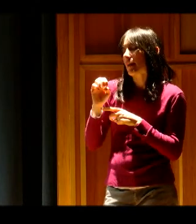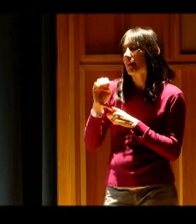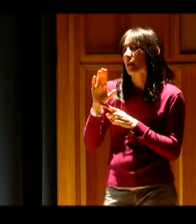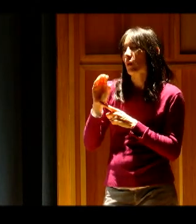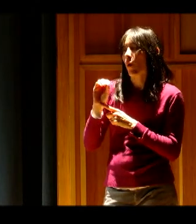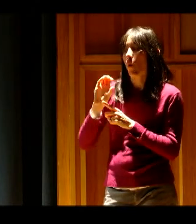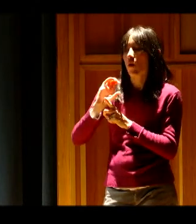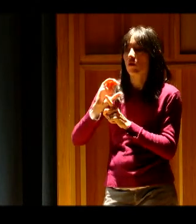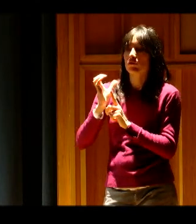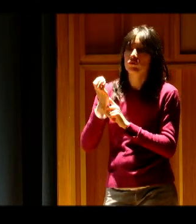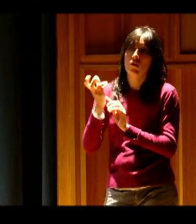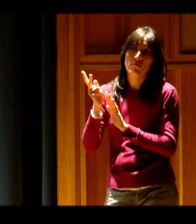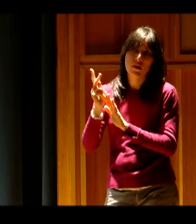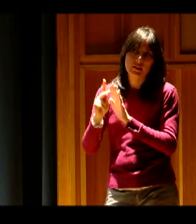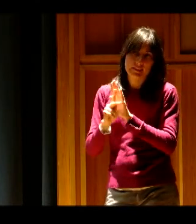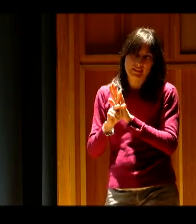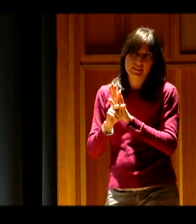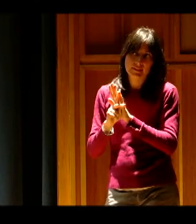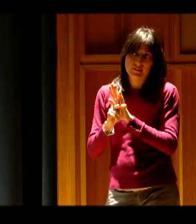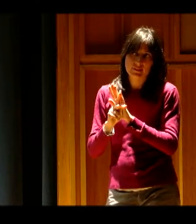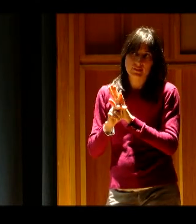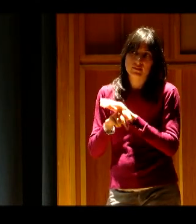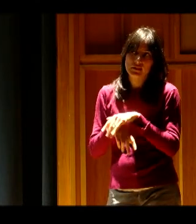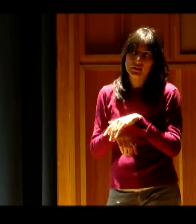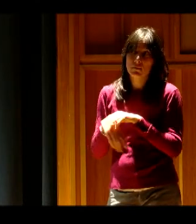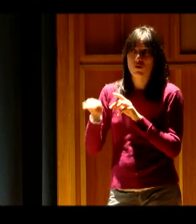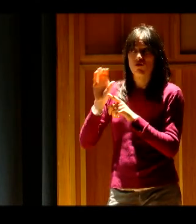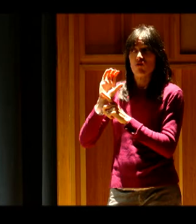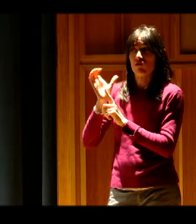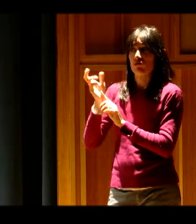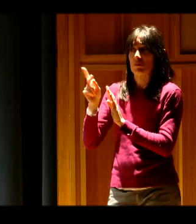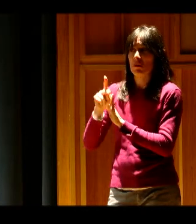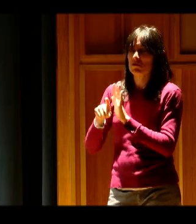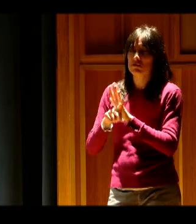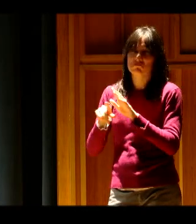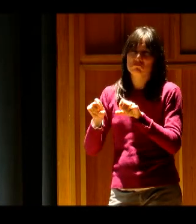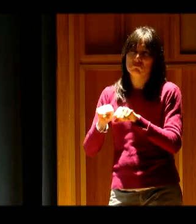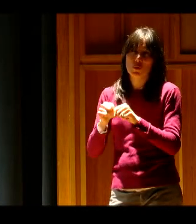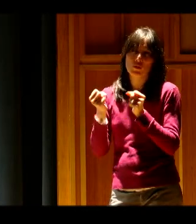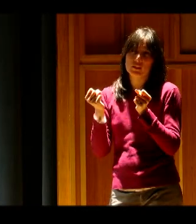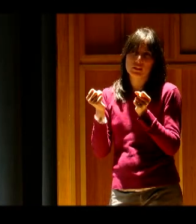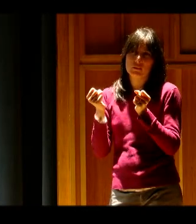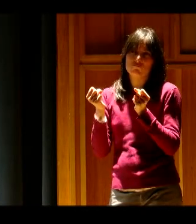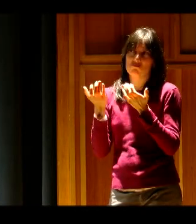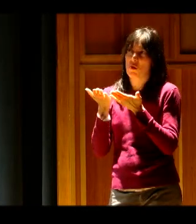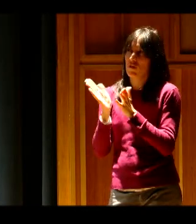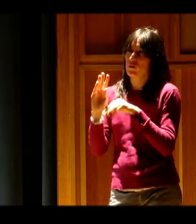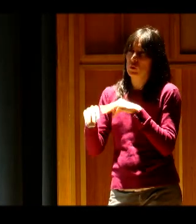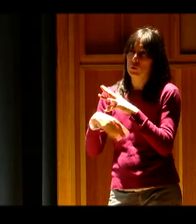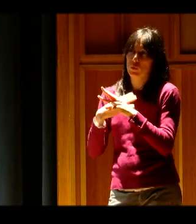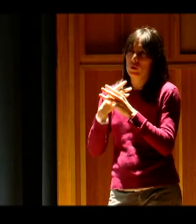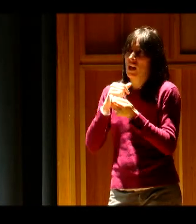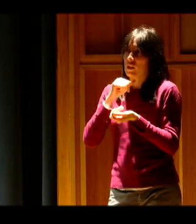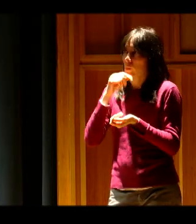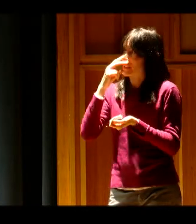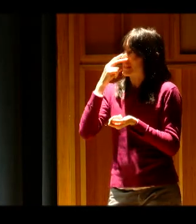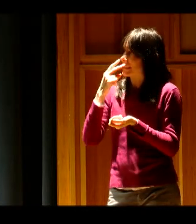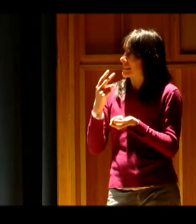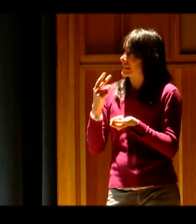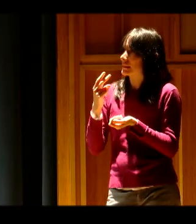because cultural policy is undoubtedly broken. Globally, cultural policy is broken. You do not see the climate crisis